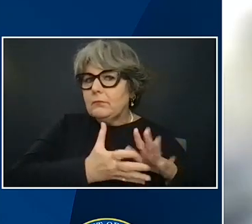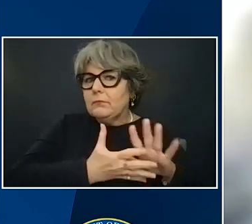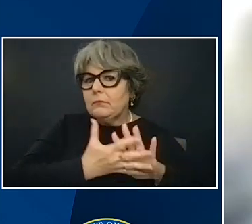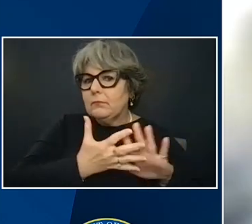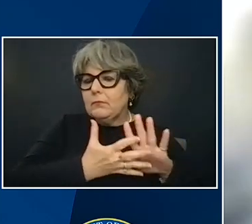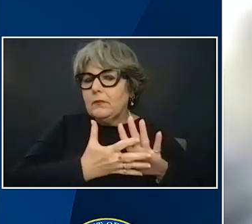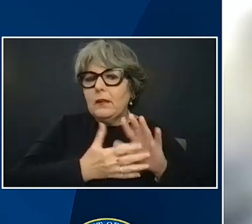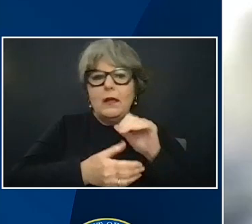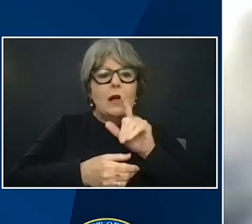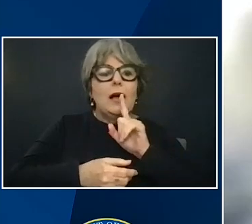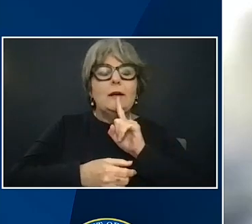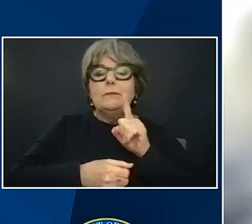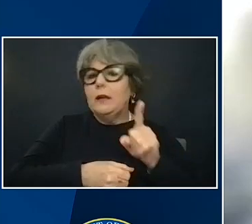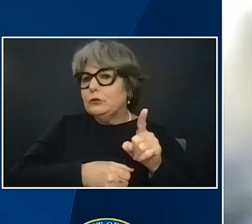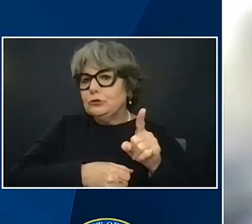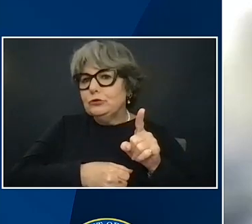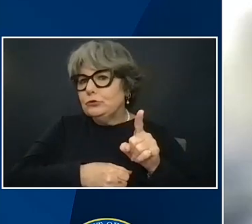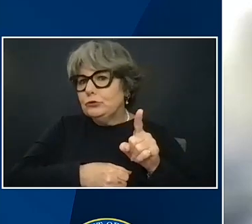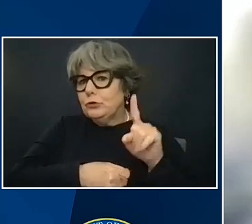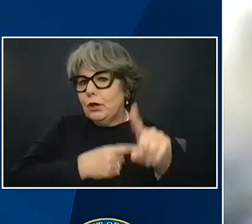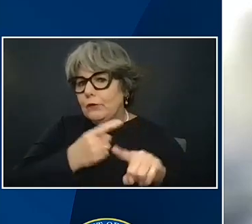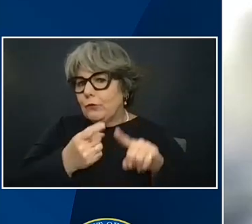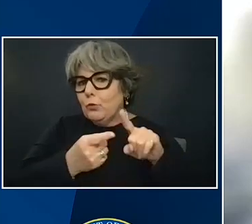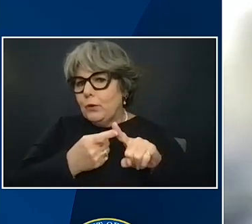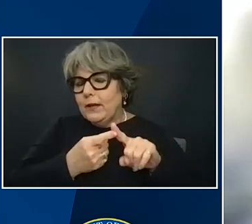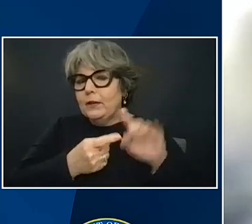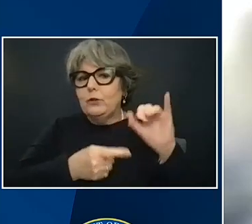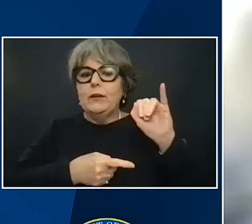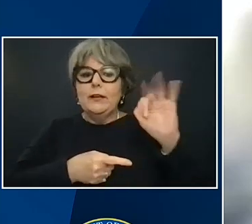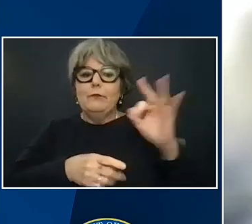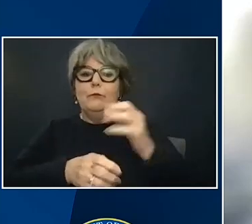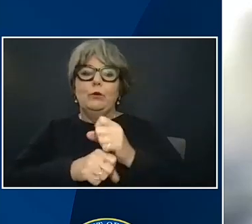assurance of when or if we will get an answer to those questions.